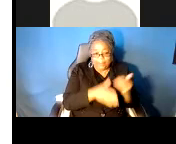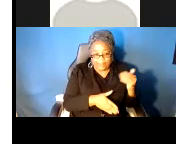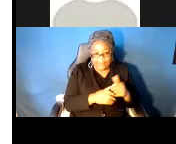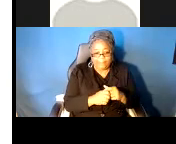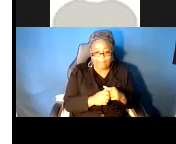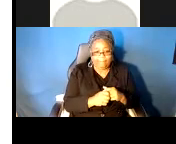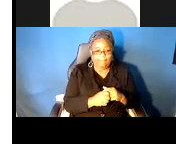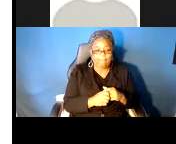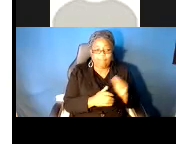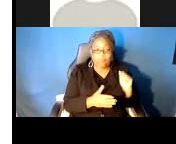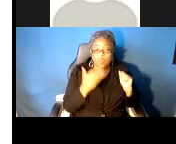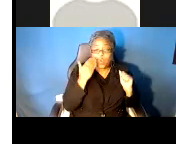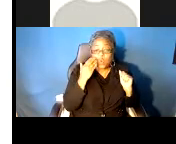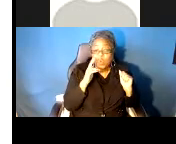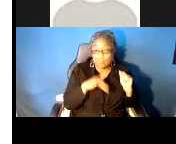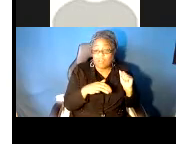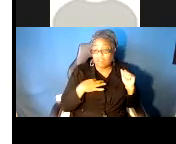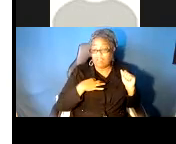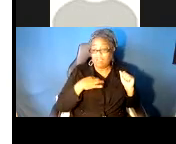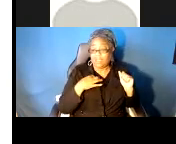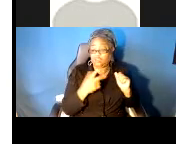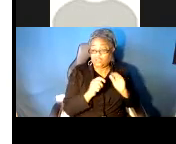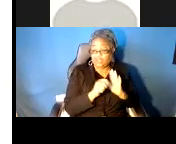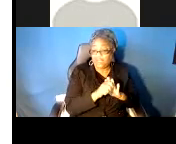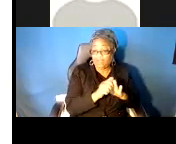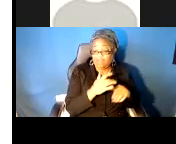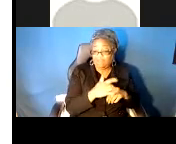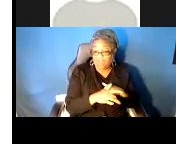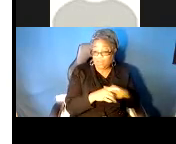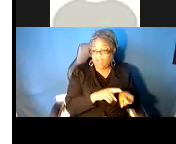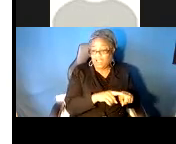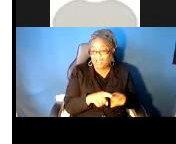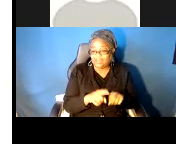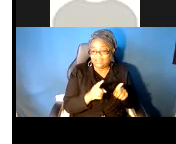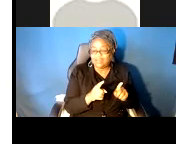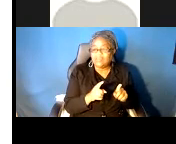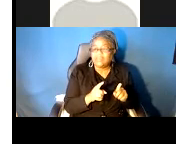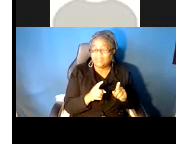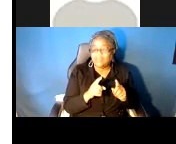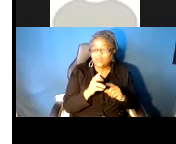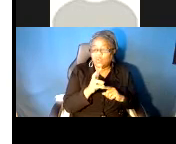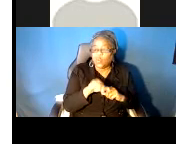Please know that we have application templates available as downloadable Word documents and you will find that